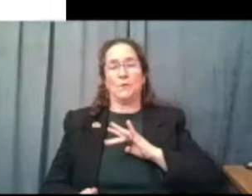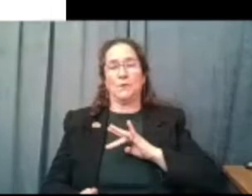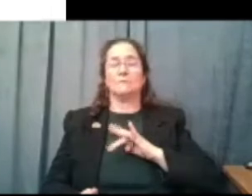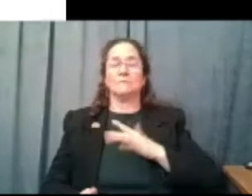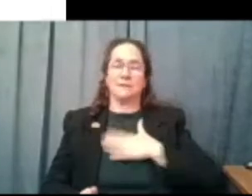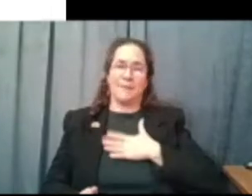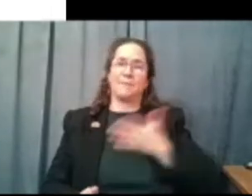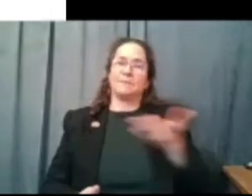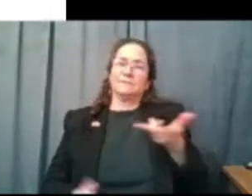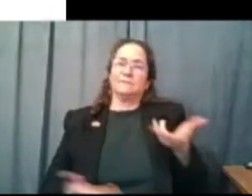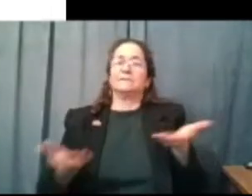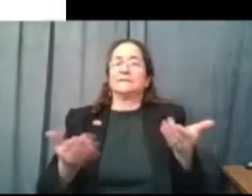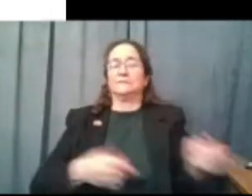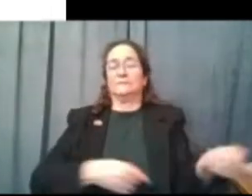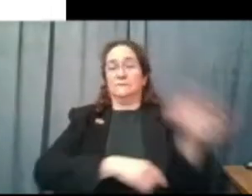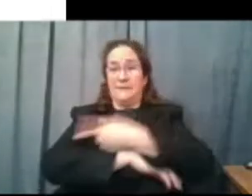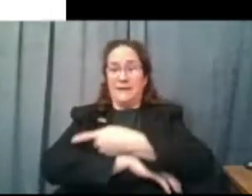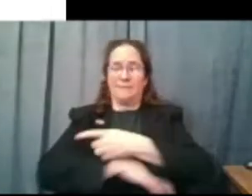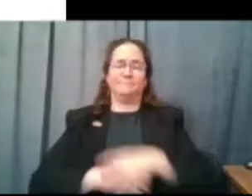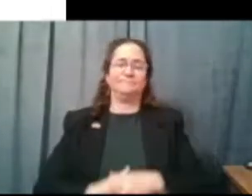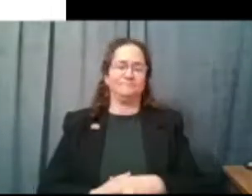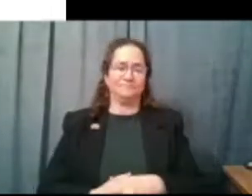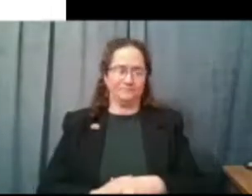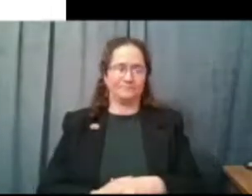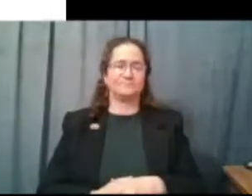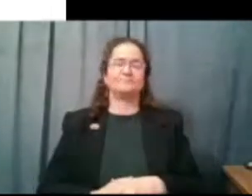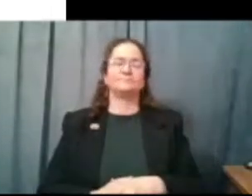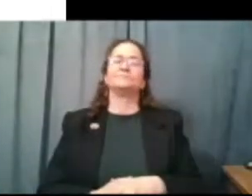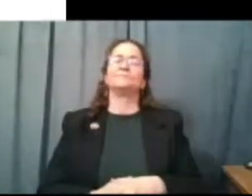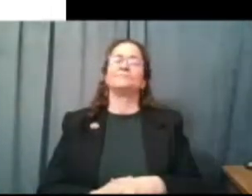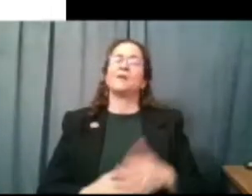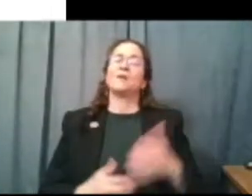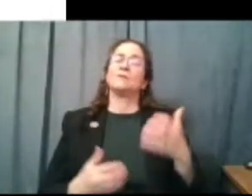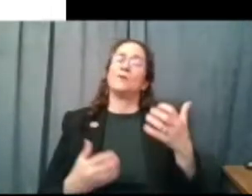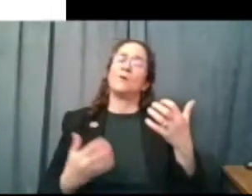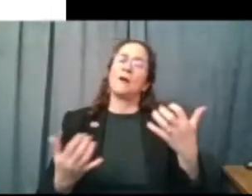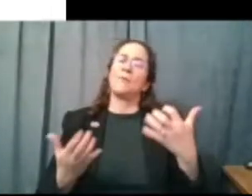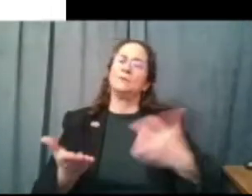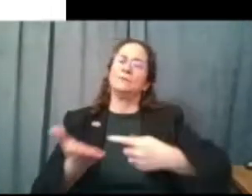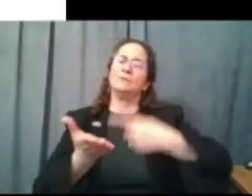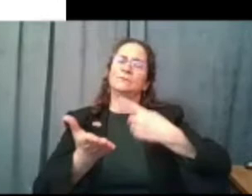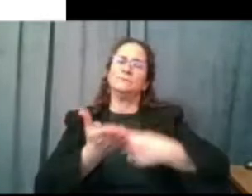So I want to talk a little bit about the effect